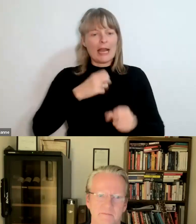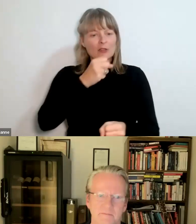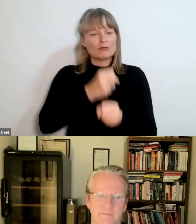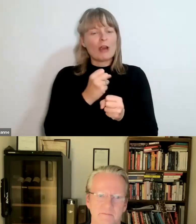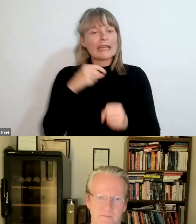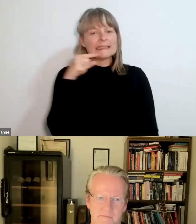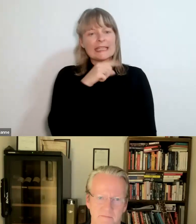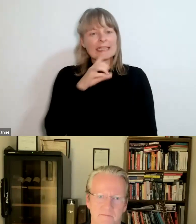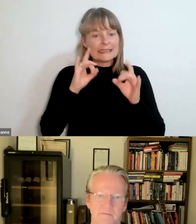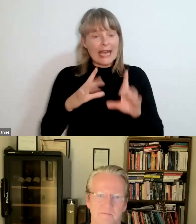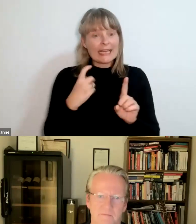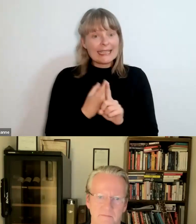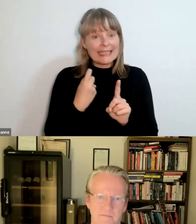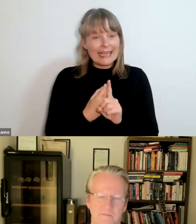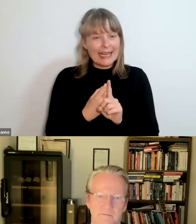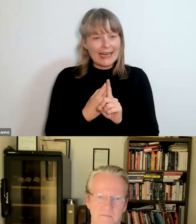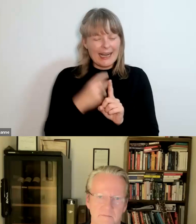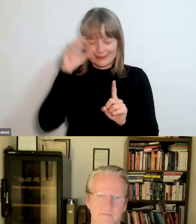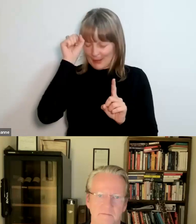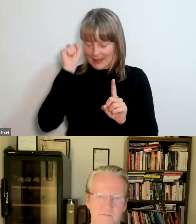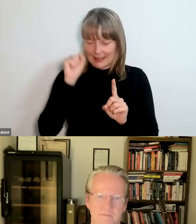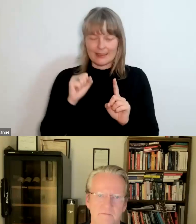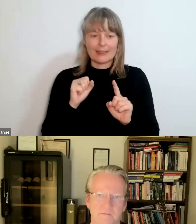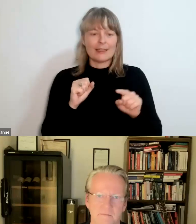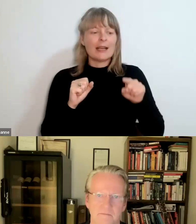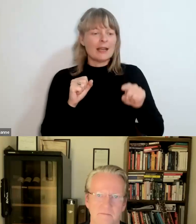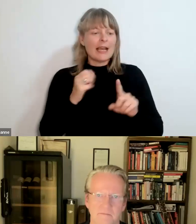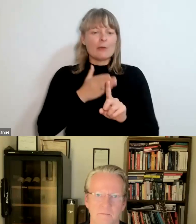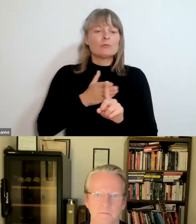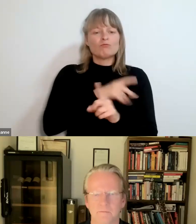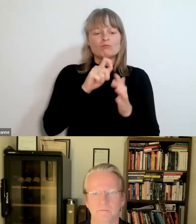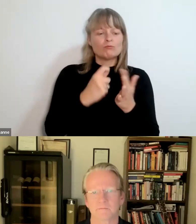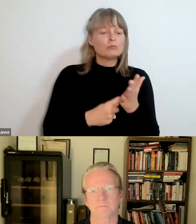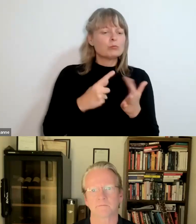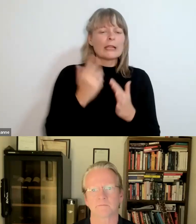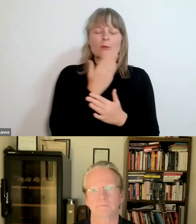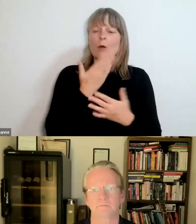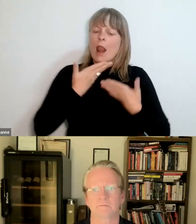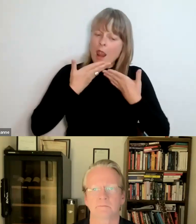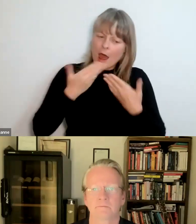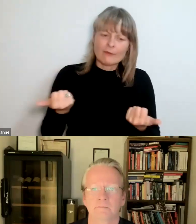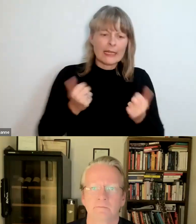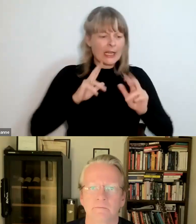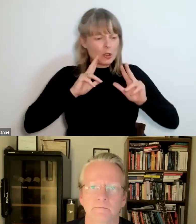And Pasi, when you are talking about the old ways, my mind went to